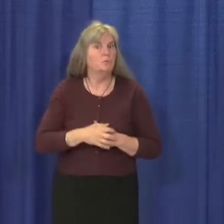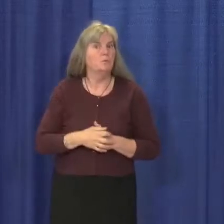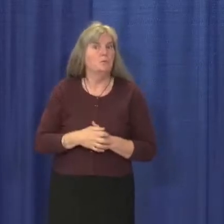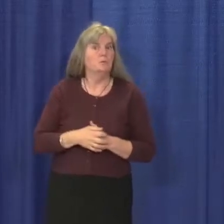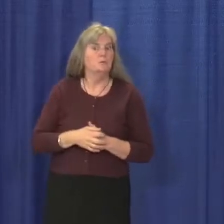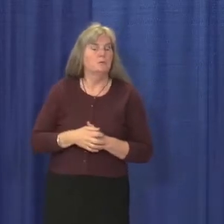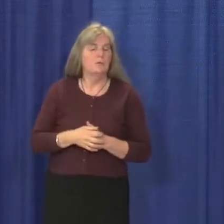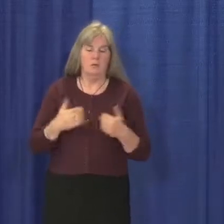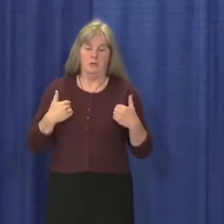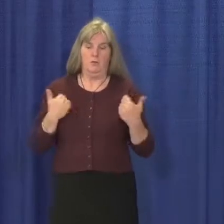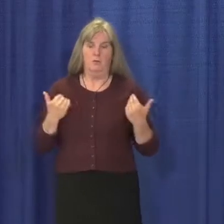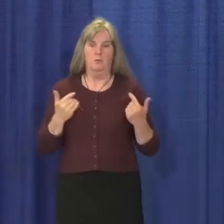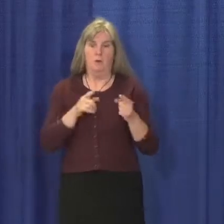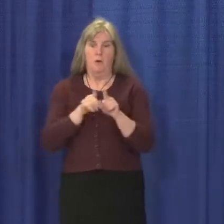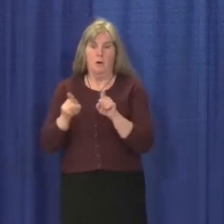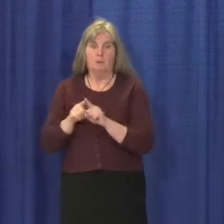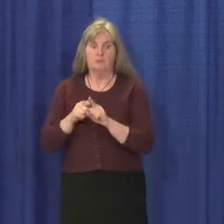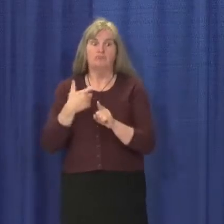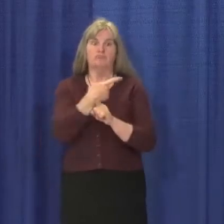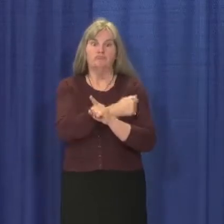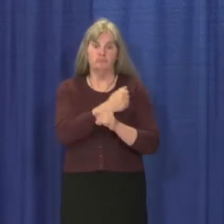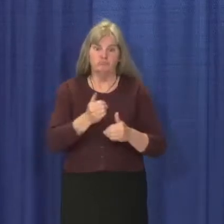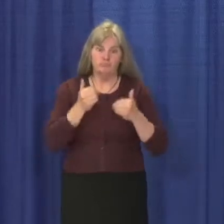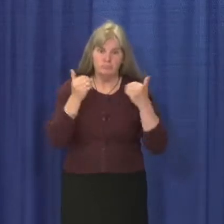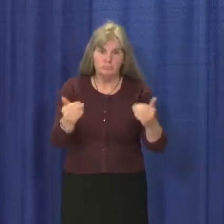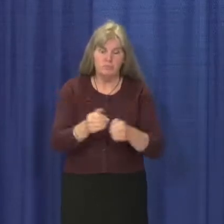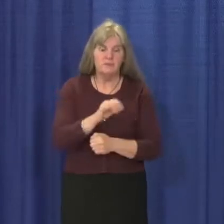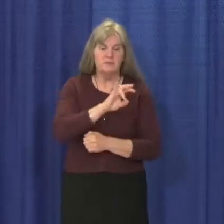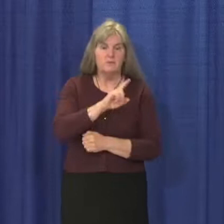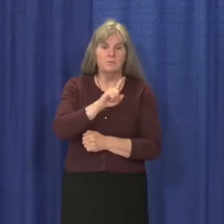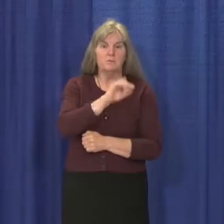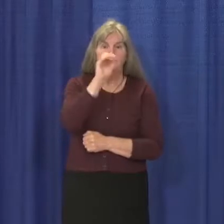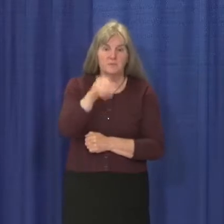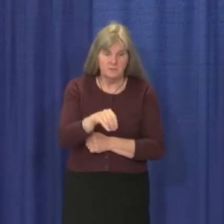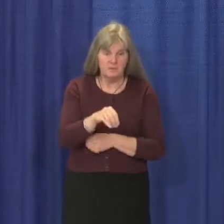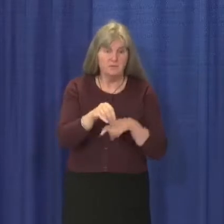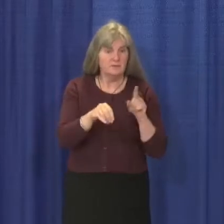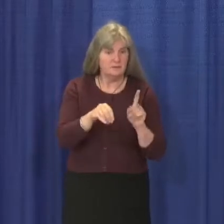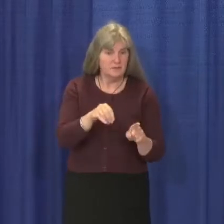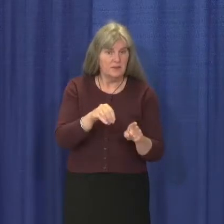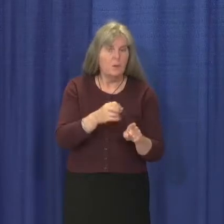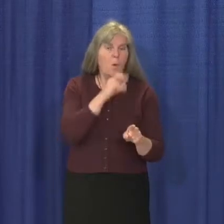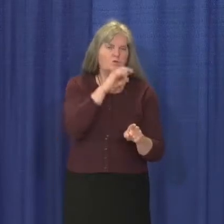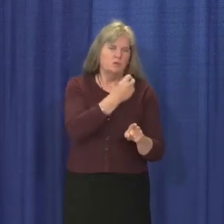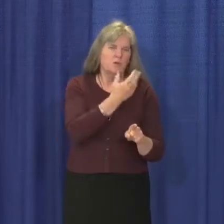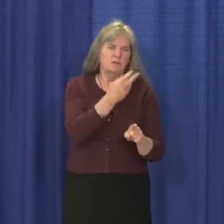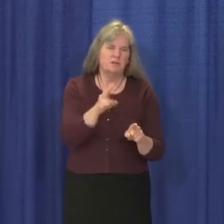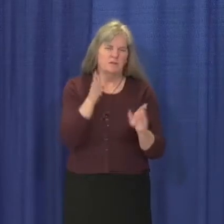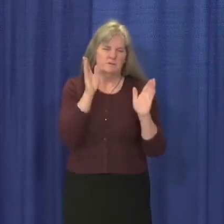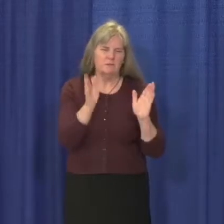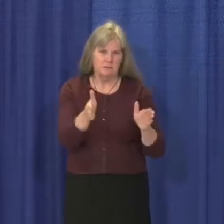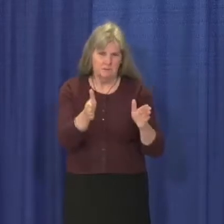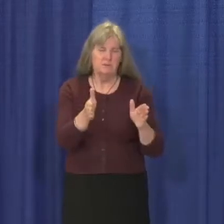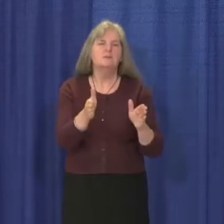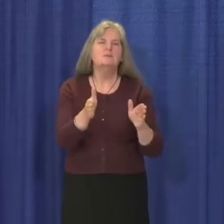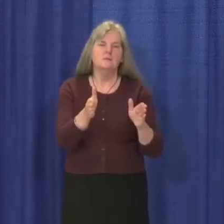Our youth are quickly catching up. 71% of Yukoners from 12 to 17